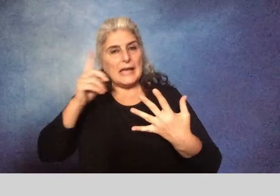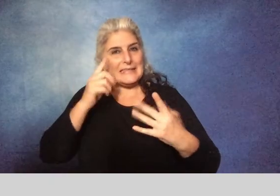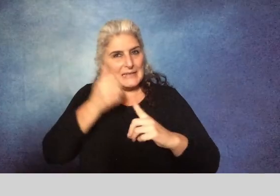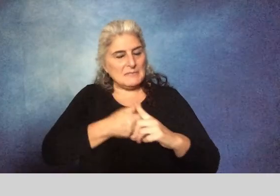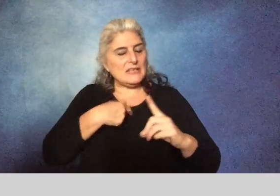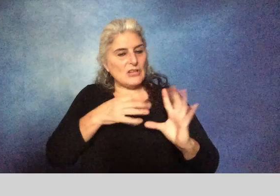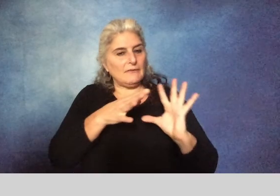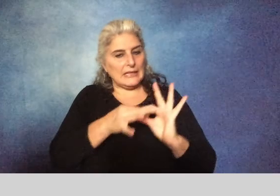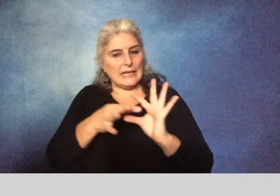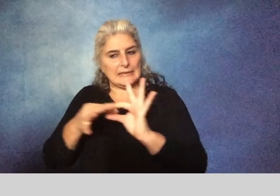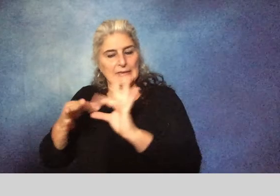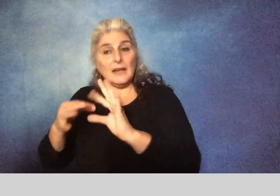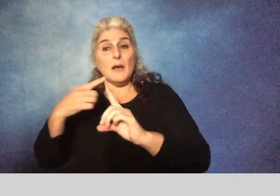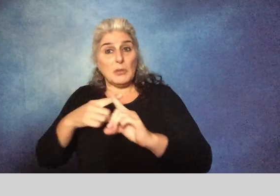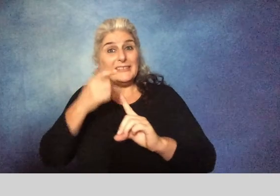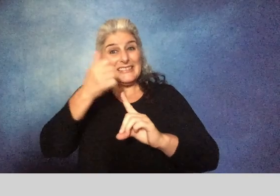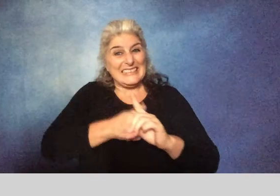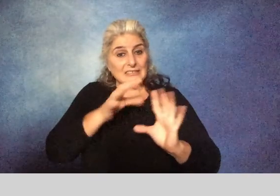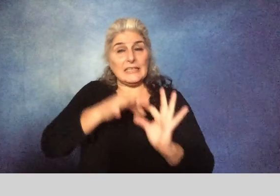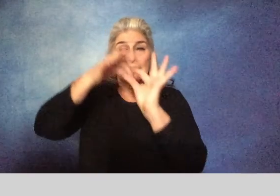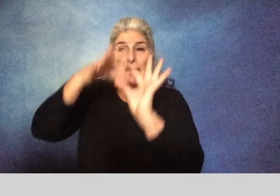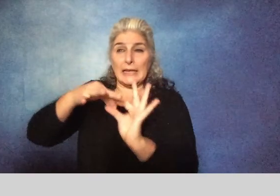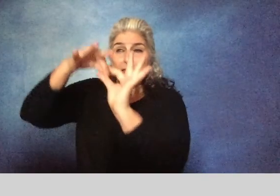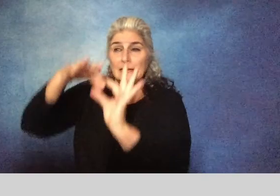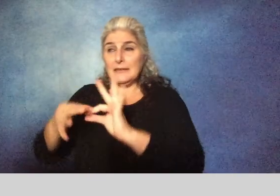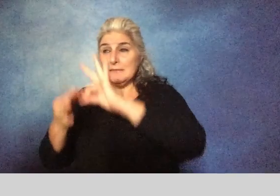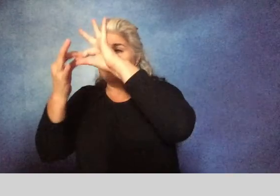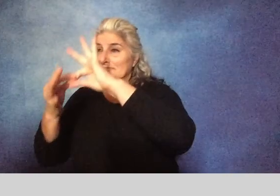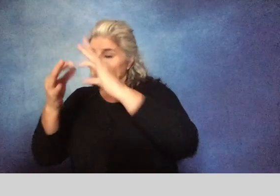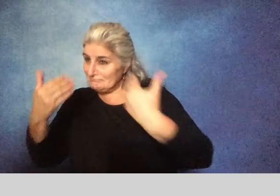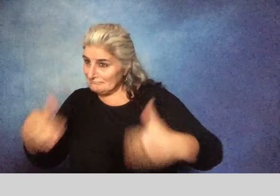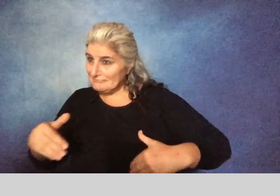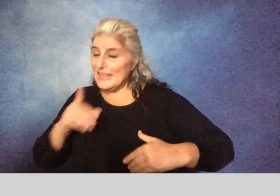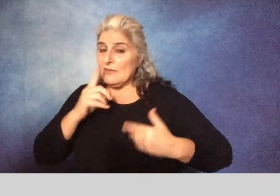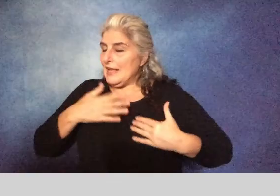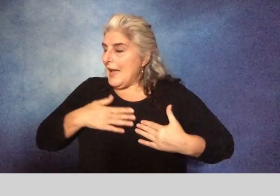to "Thunder, Lightning, Strike". I'm not a music critic. So again, I liked some of the language